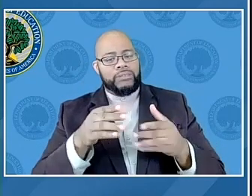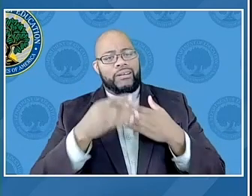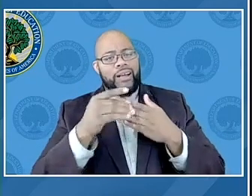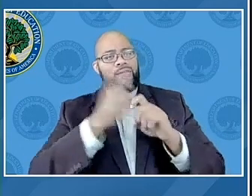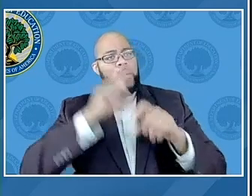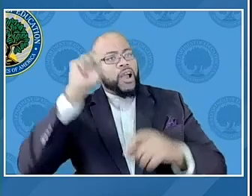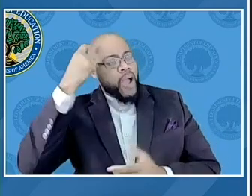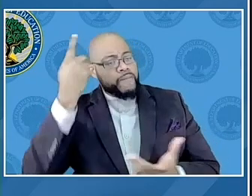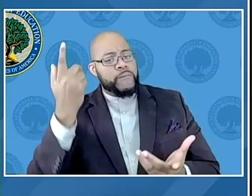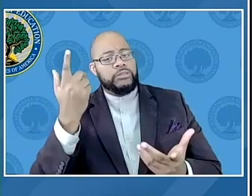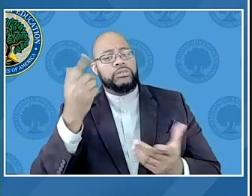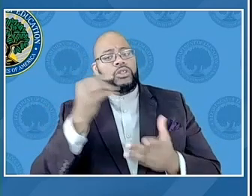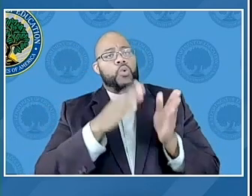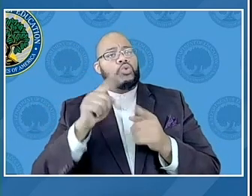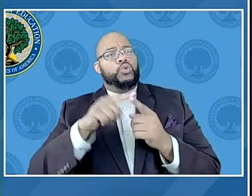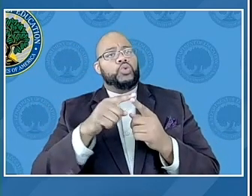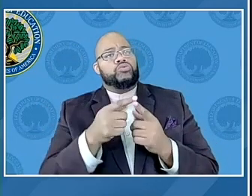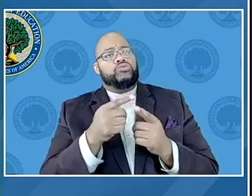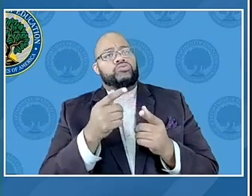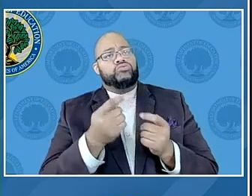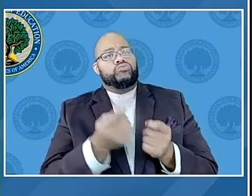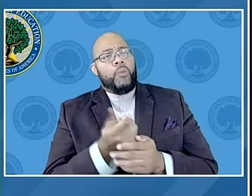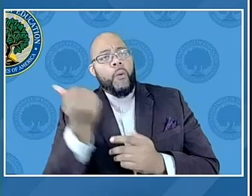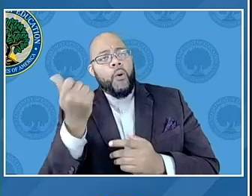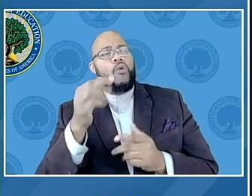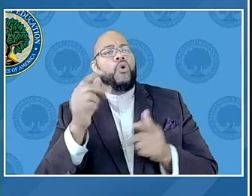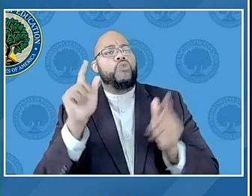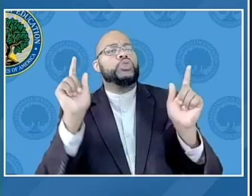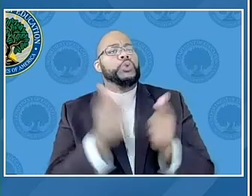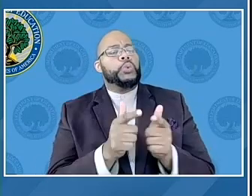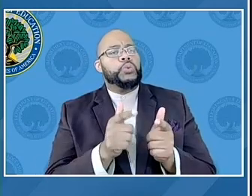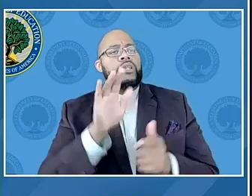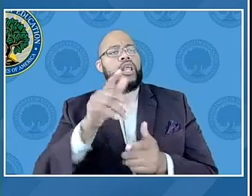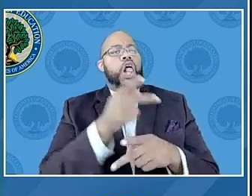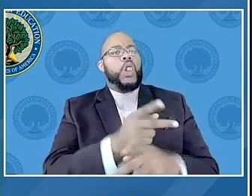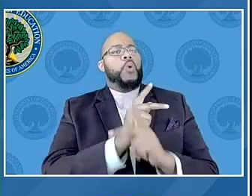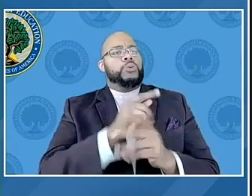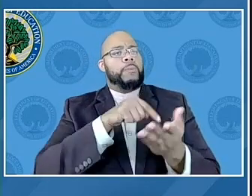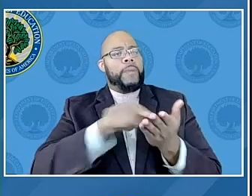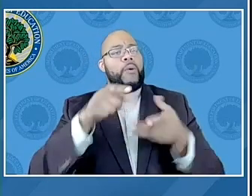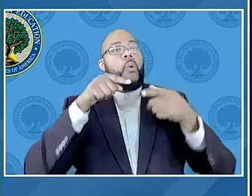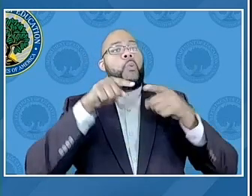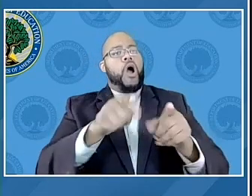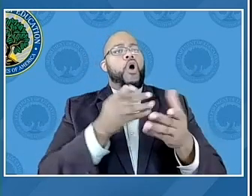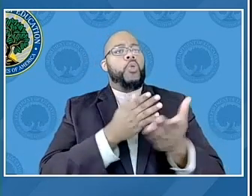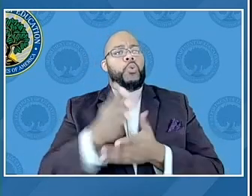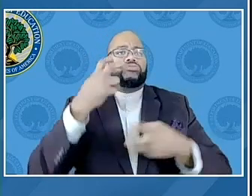in order to alleviate or help mitigate their loan payments while they were going through tough economic times.